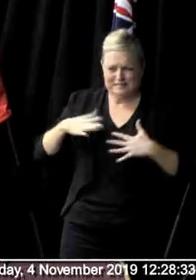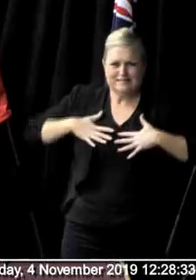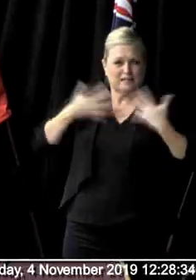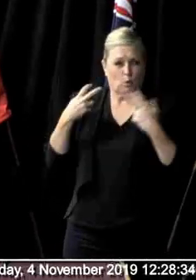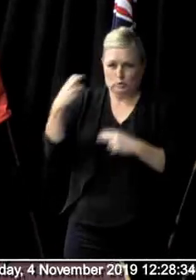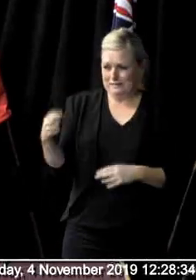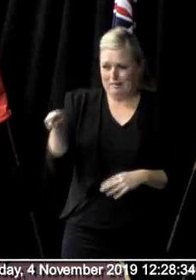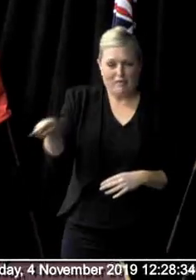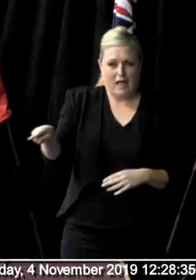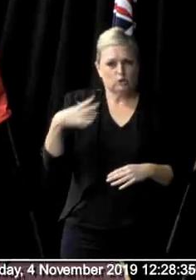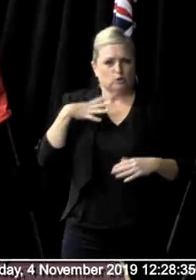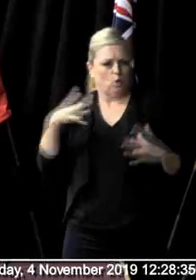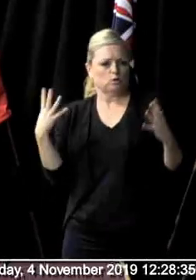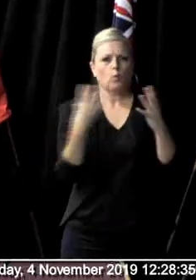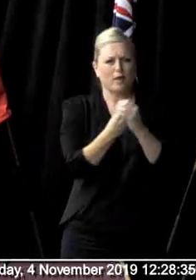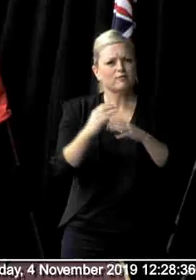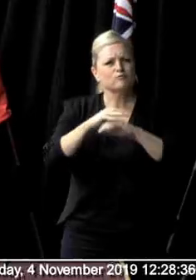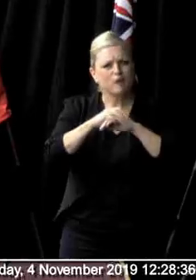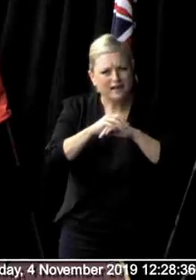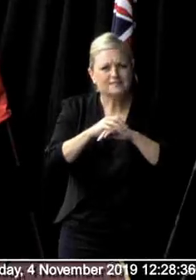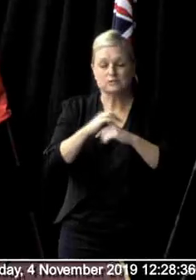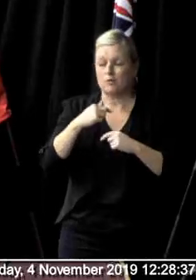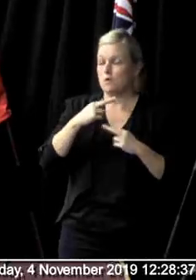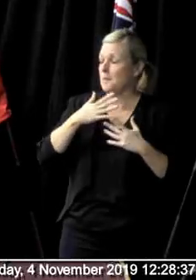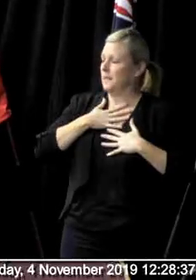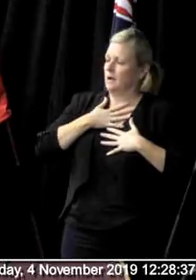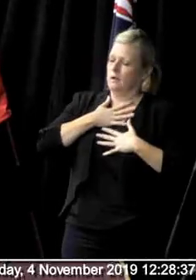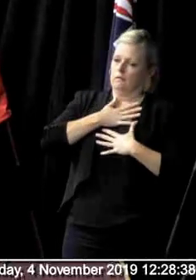friends at lunchtime was awful.